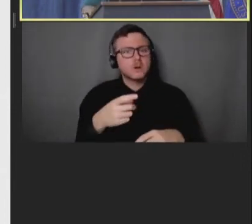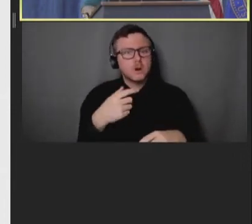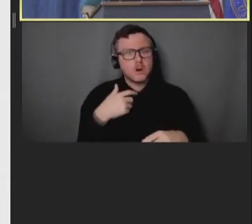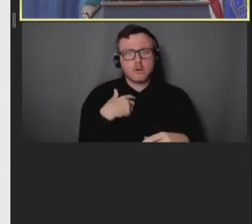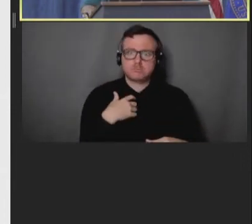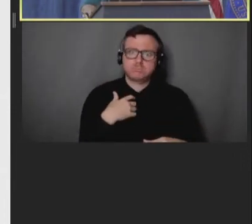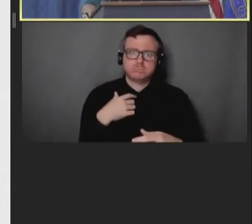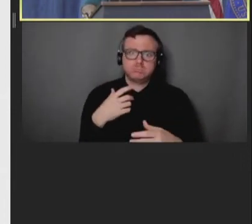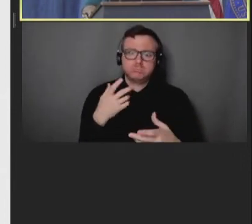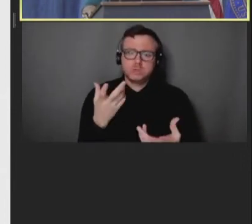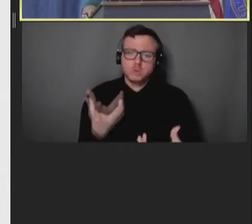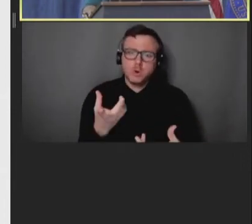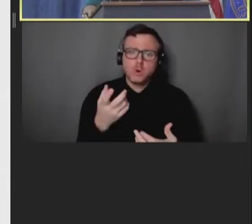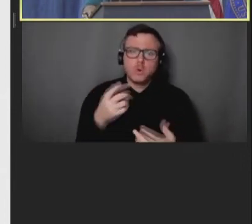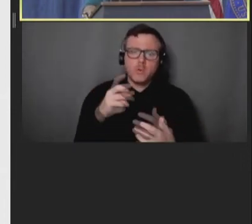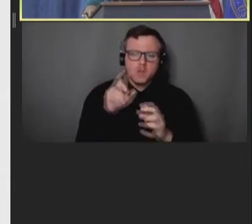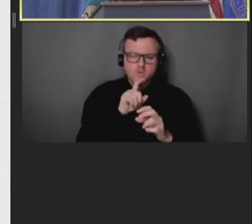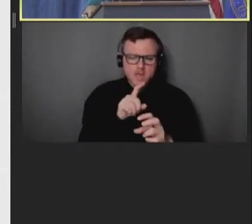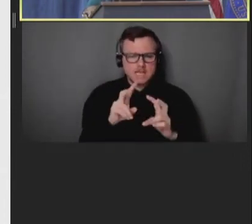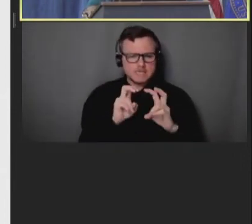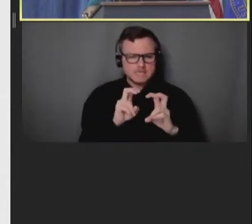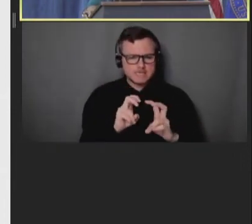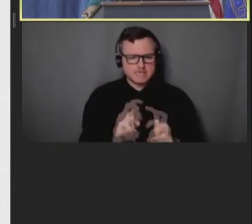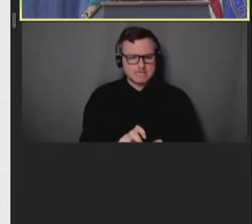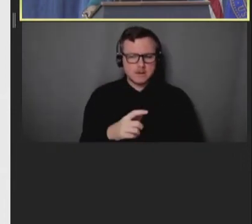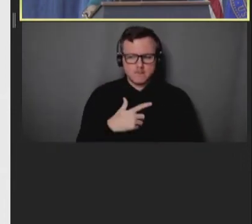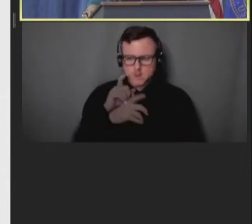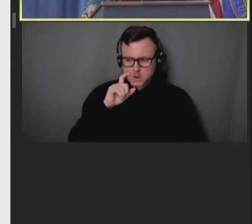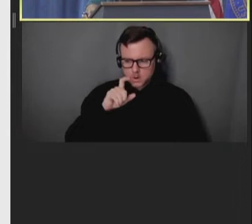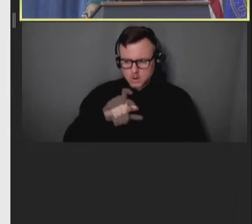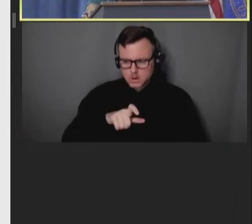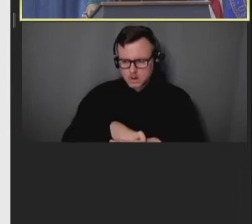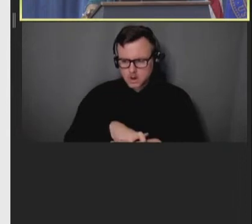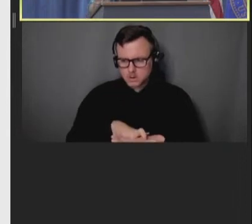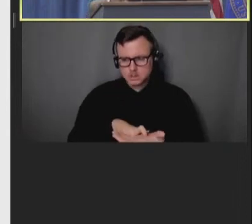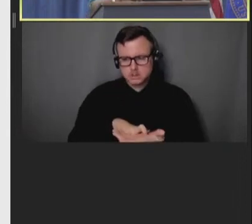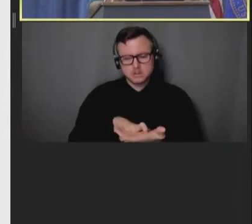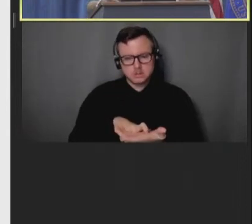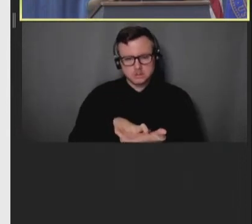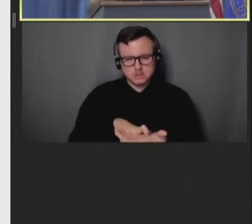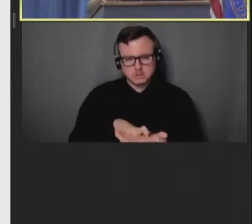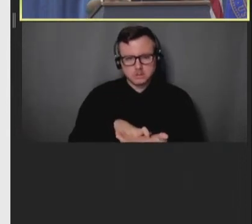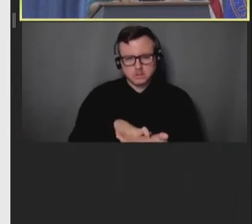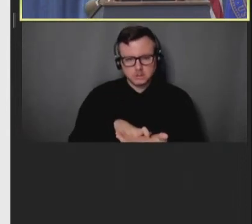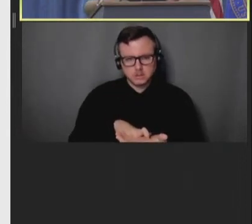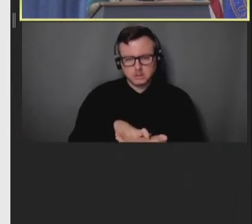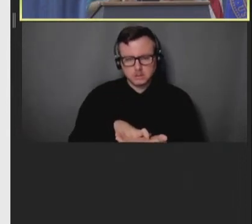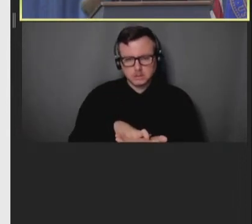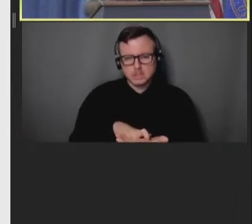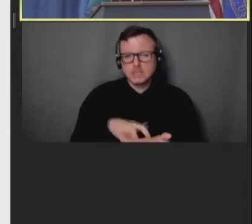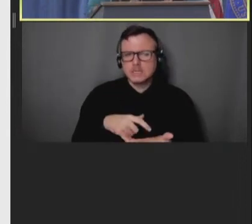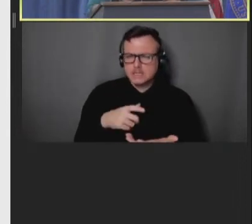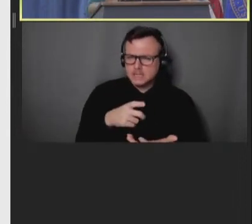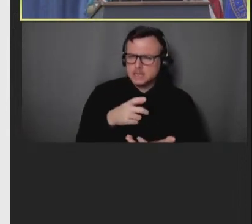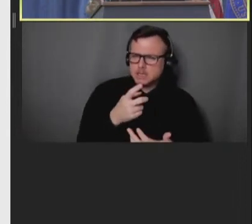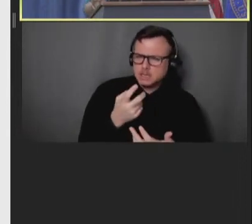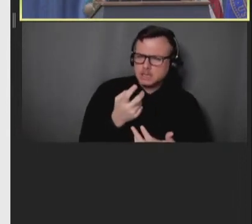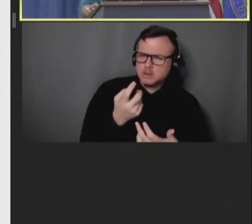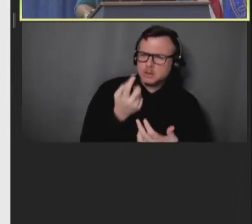if you will, the more we realized that even some of the themes within a health department